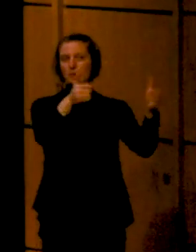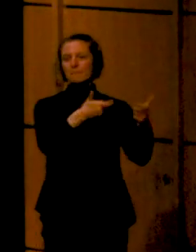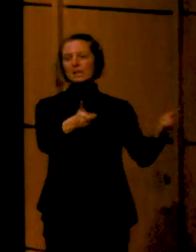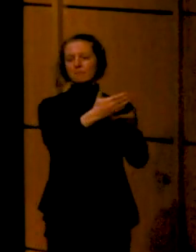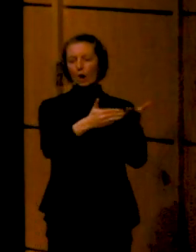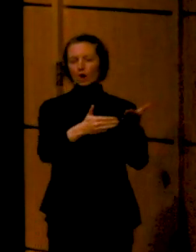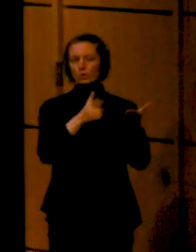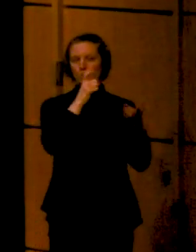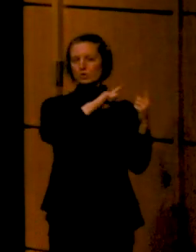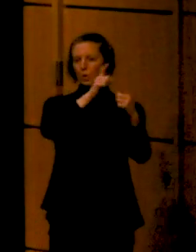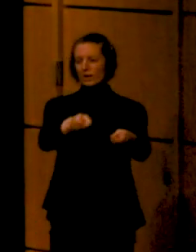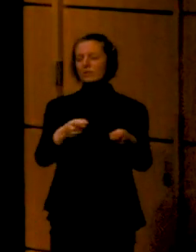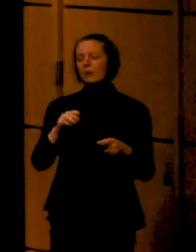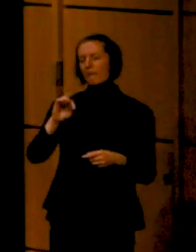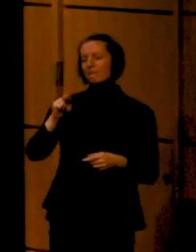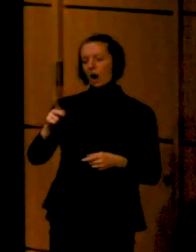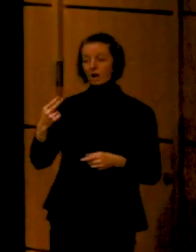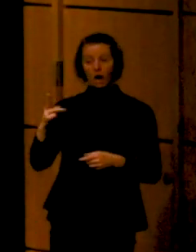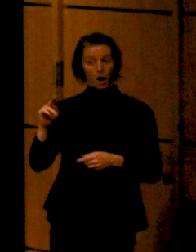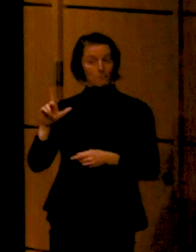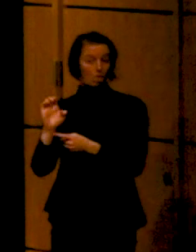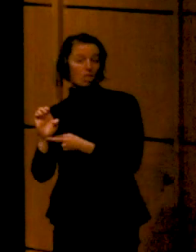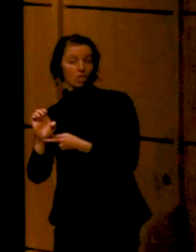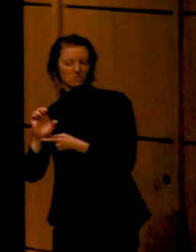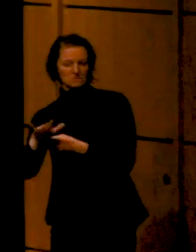Mark has great knowledge of this material and I cannot tell you how much he helped me